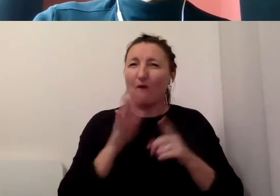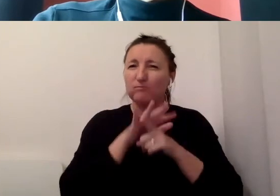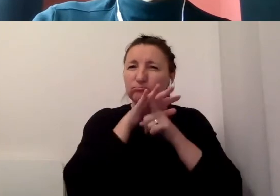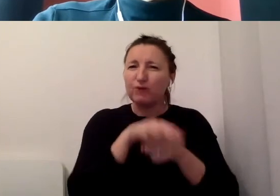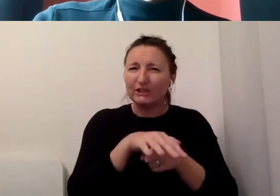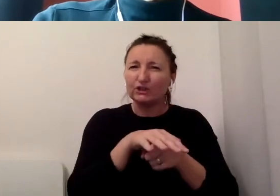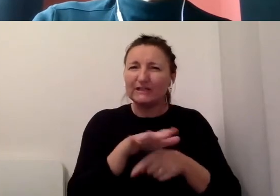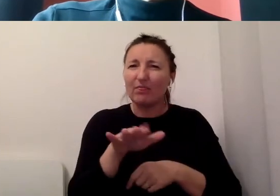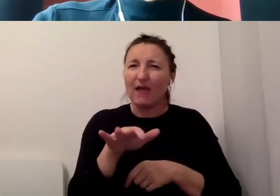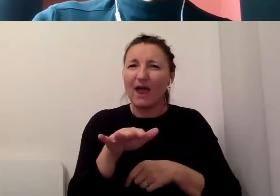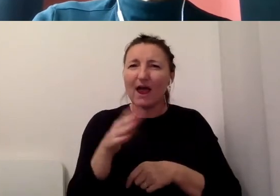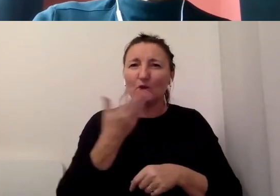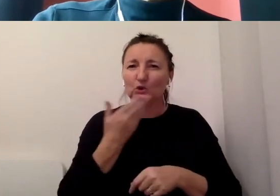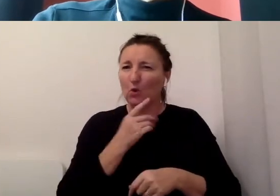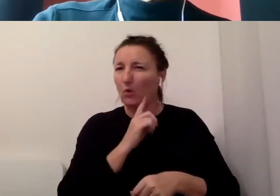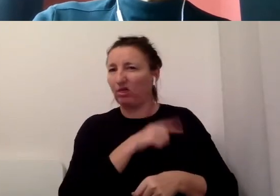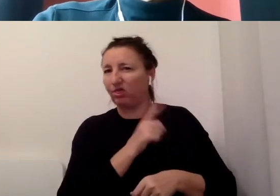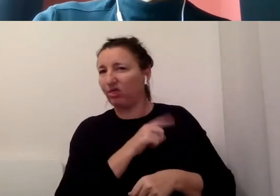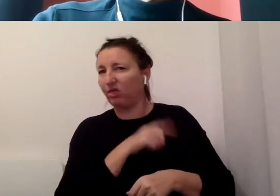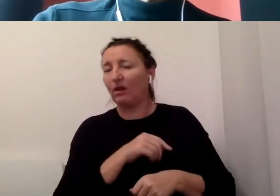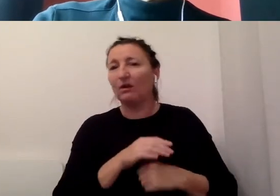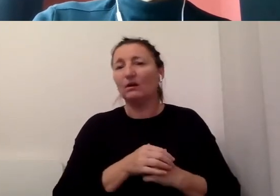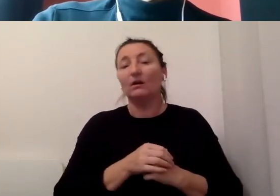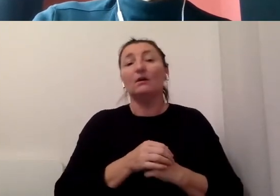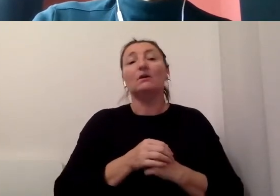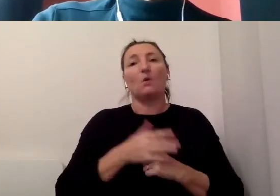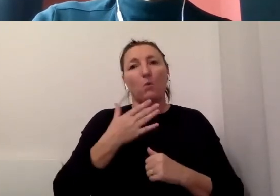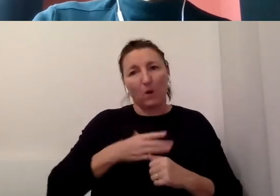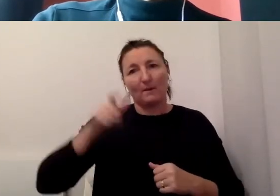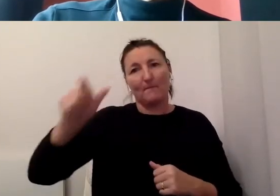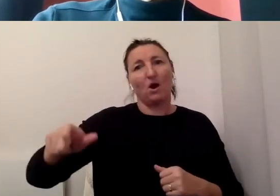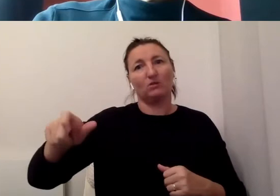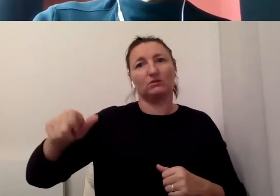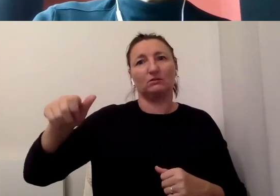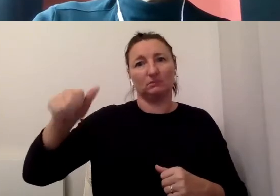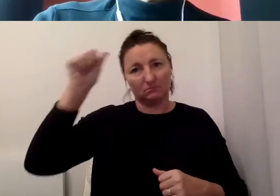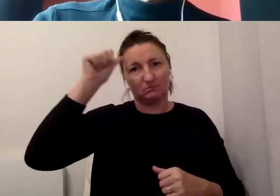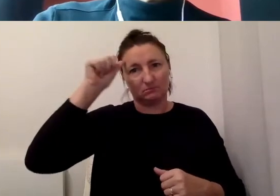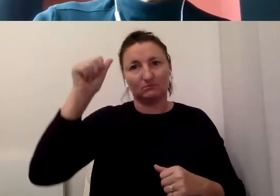don’t deal with that at all, or address it at all, and I wanted to change that because a lot of these